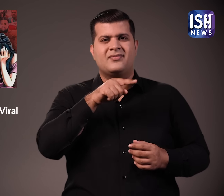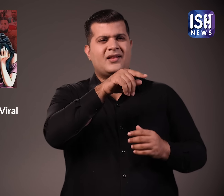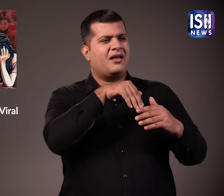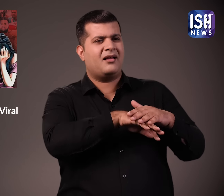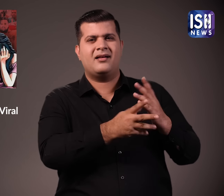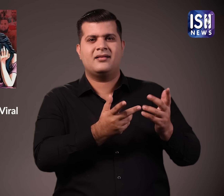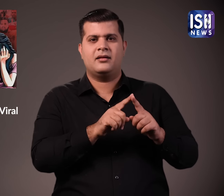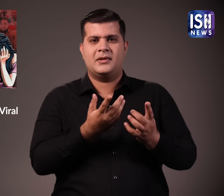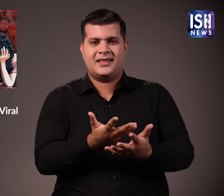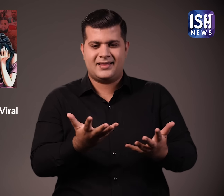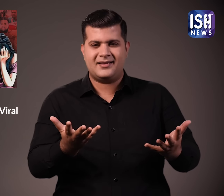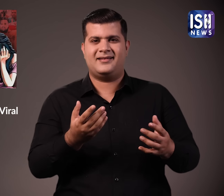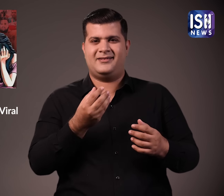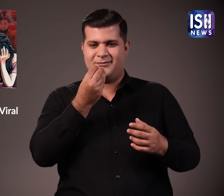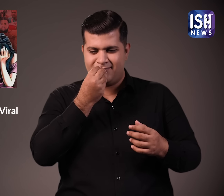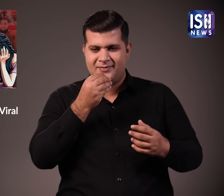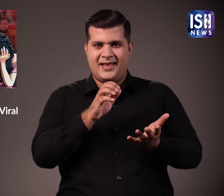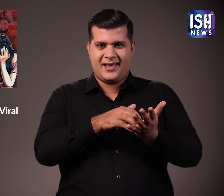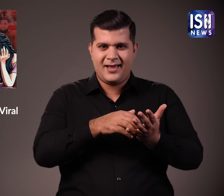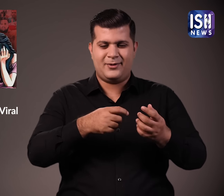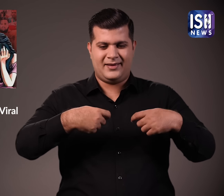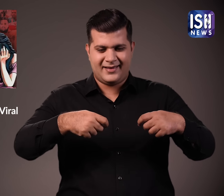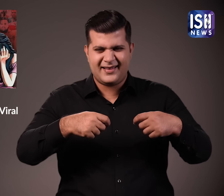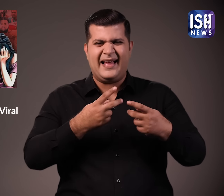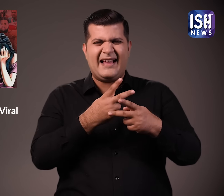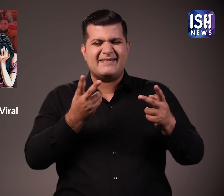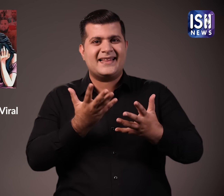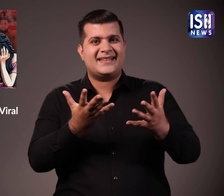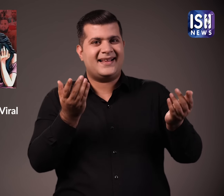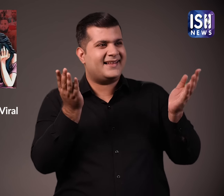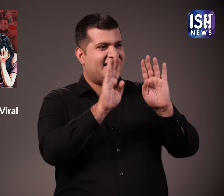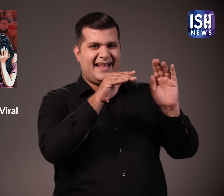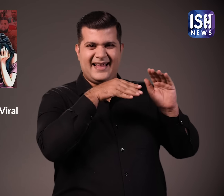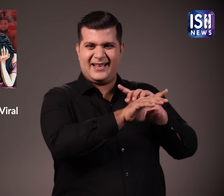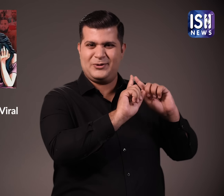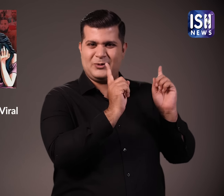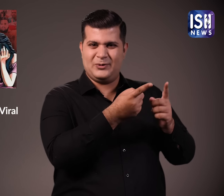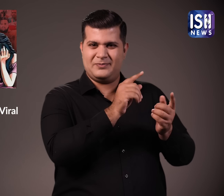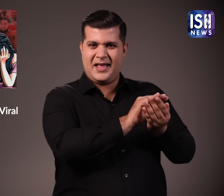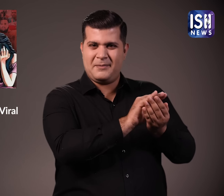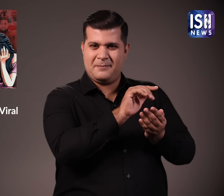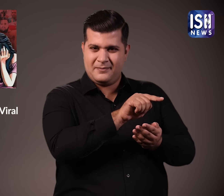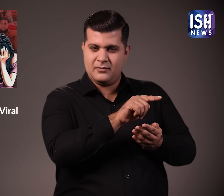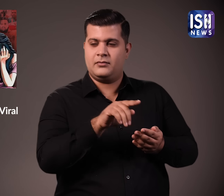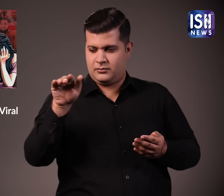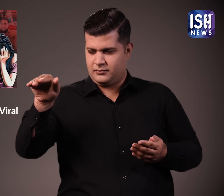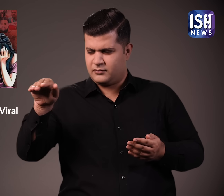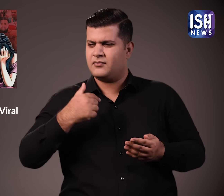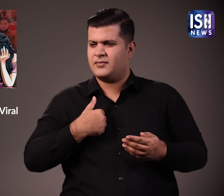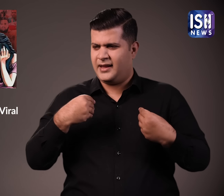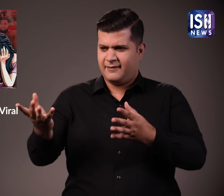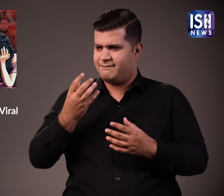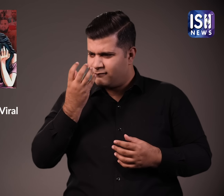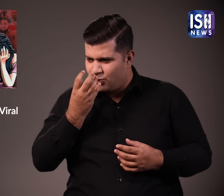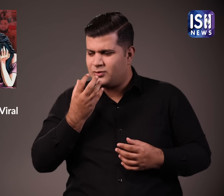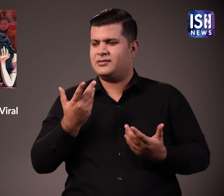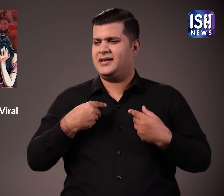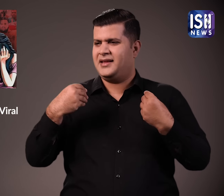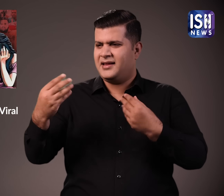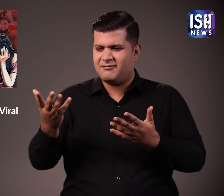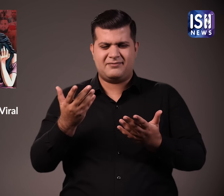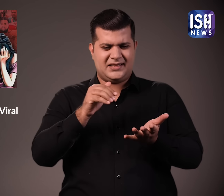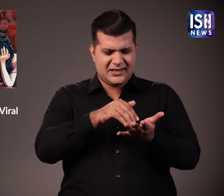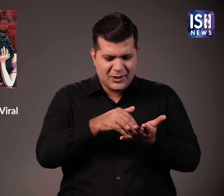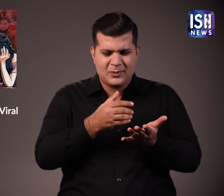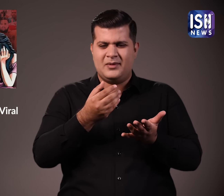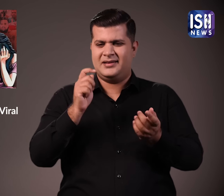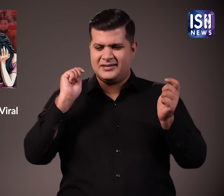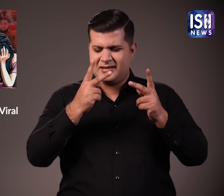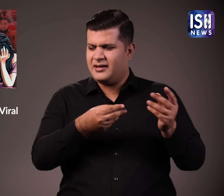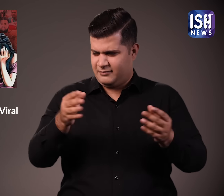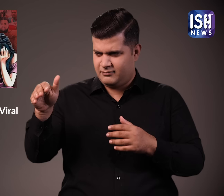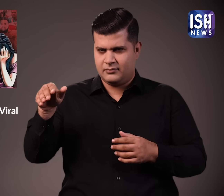and take her to the storeroom under the pretext of giving fruits and groceries.